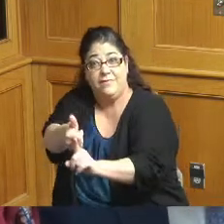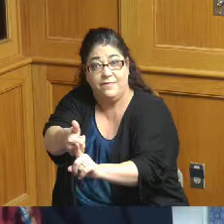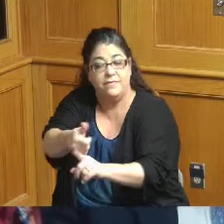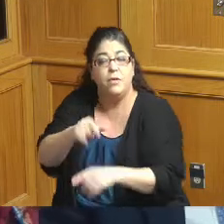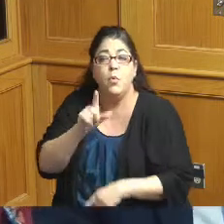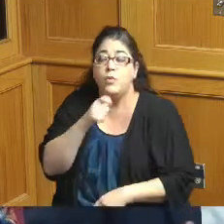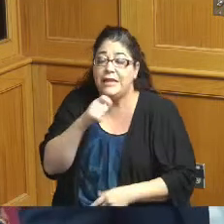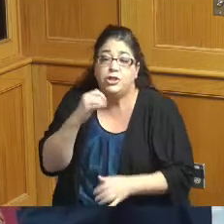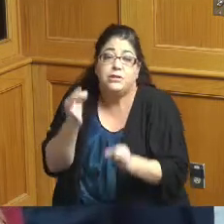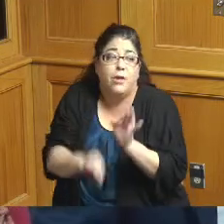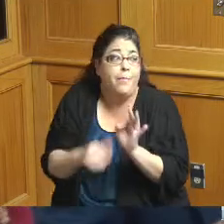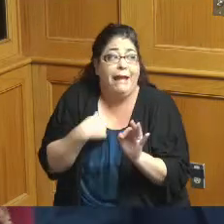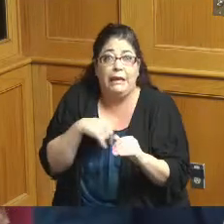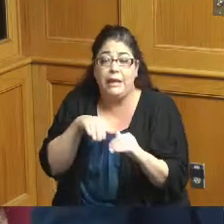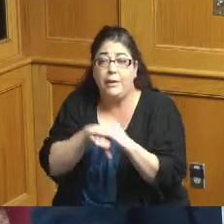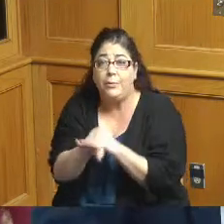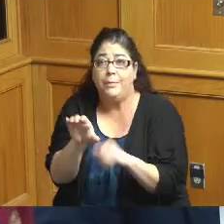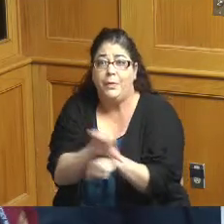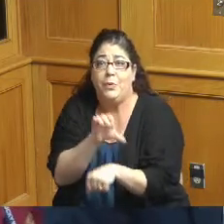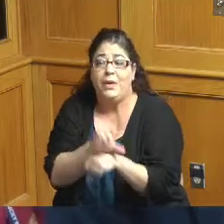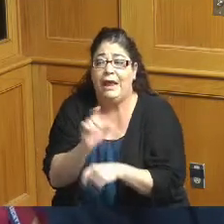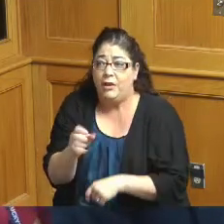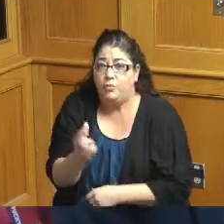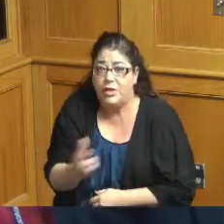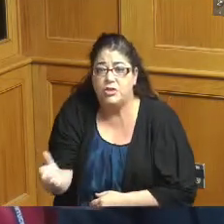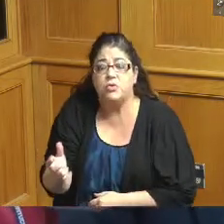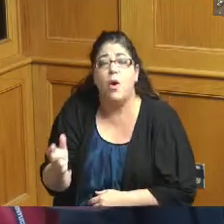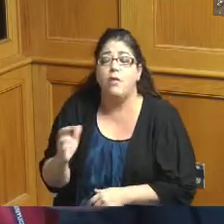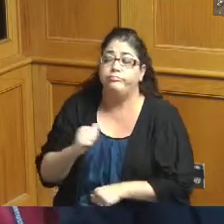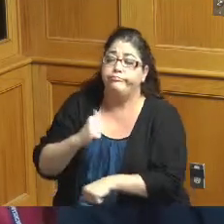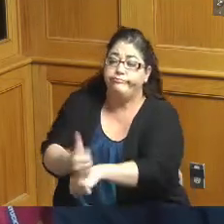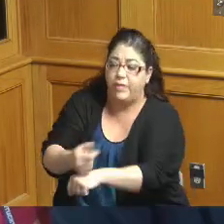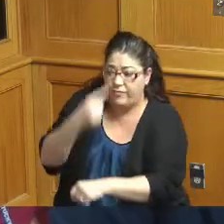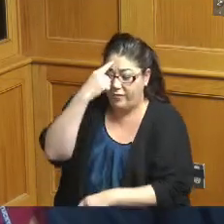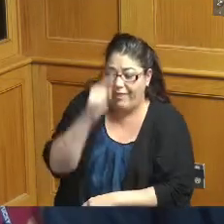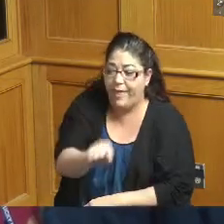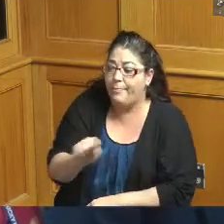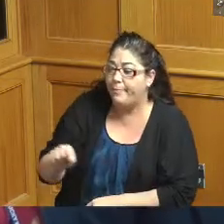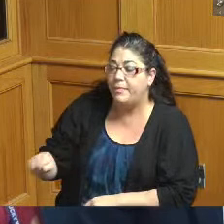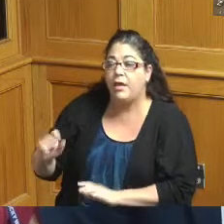and resources which again require us to provide some of the supplies they need to be able to seek